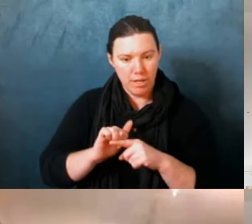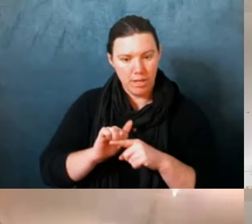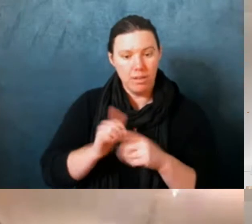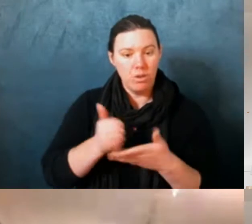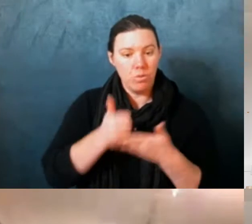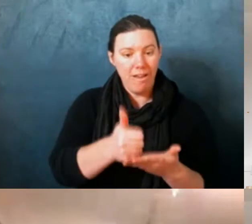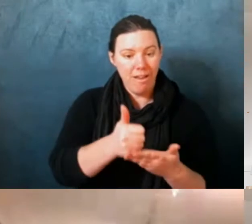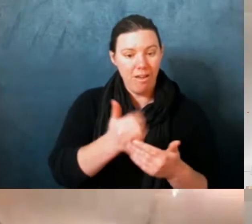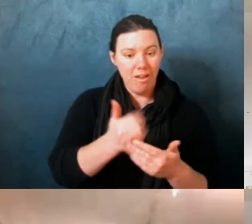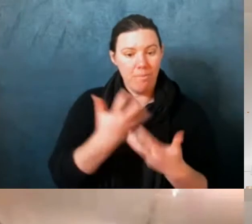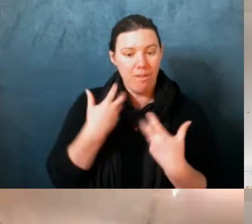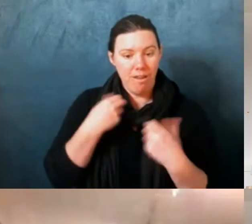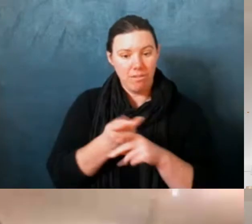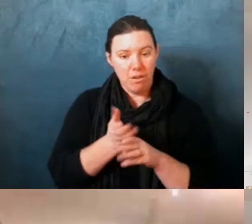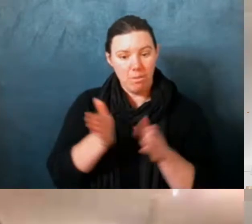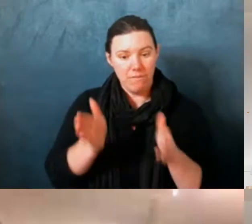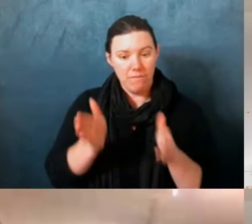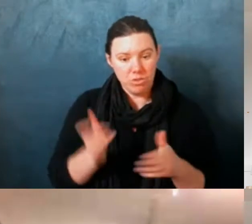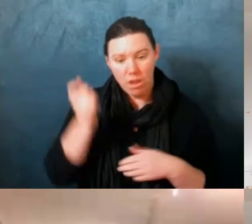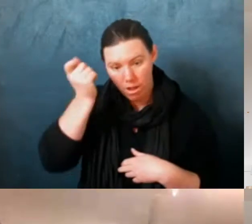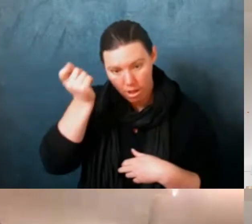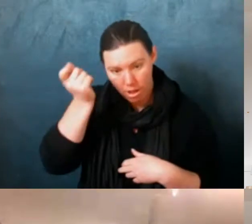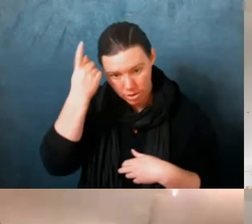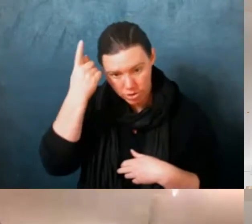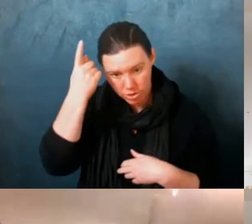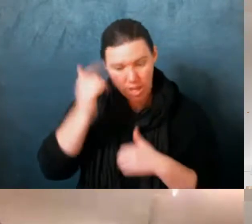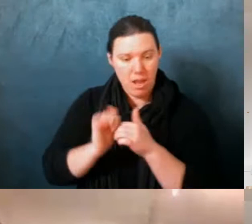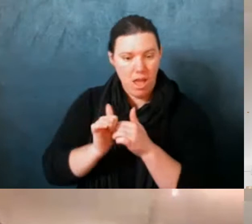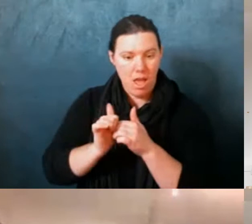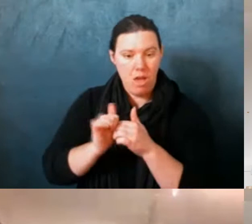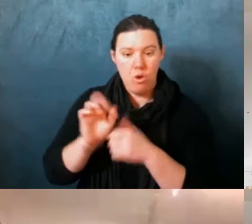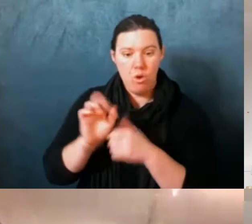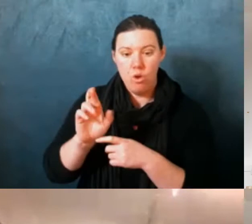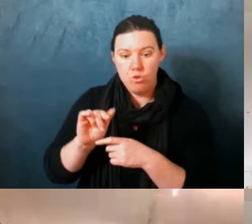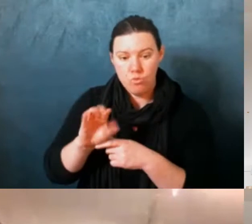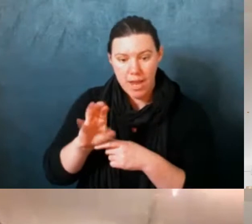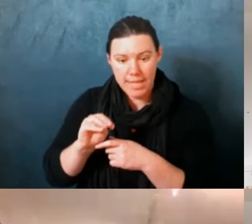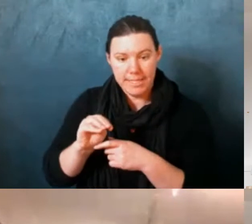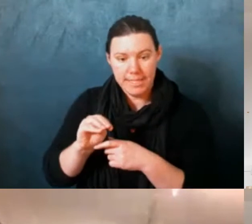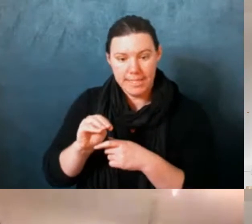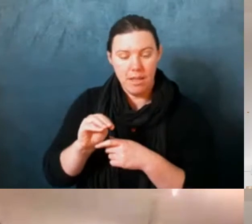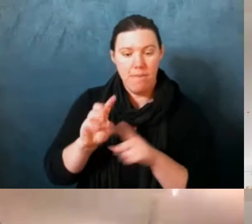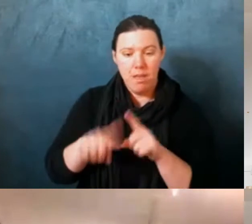that is part of the fabric of our society, that we might be unconscious about.